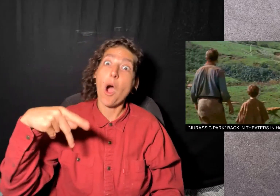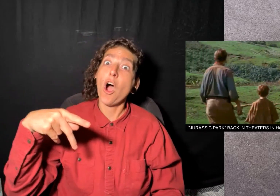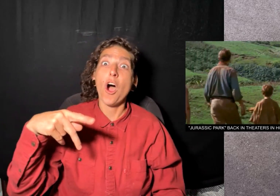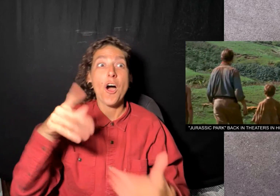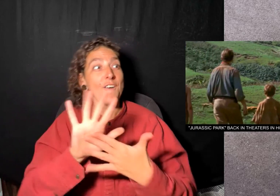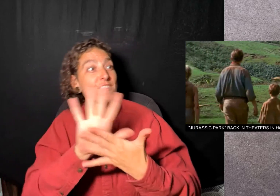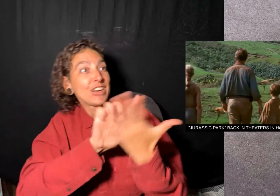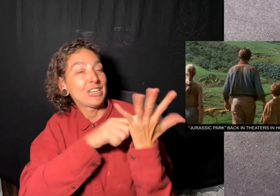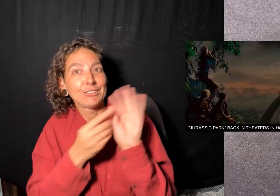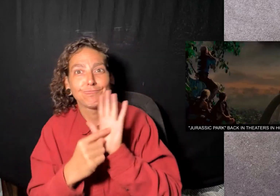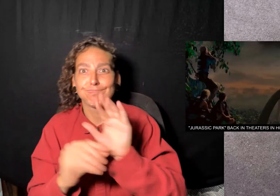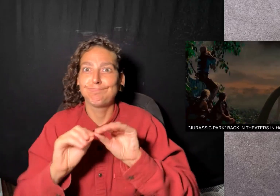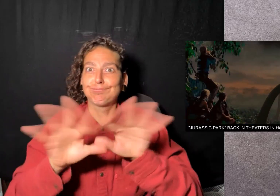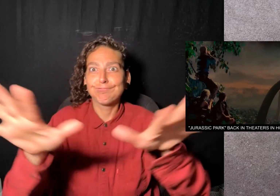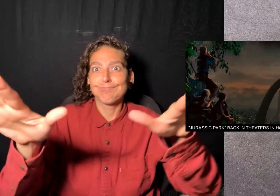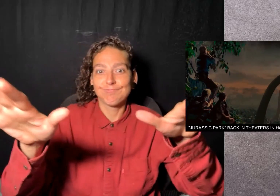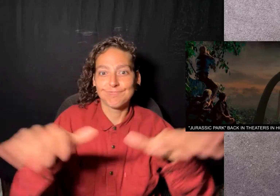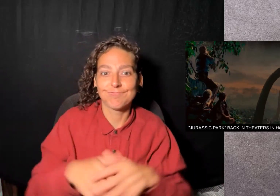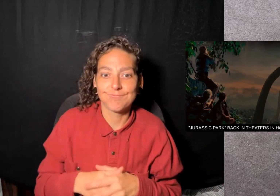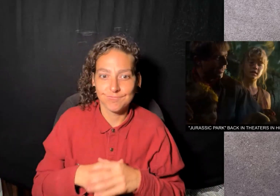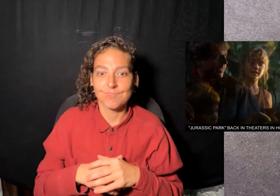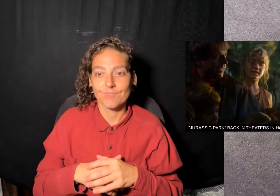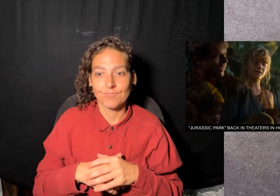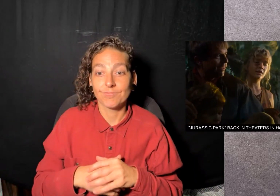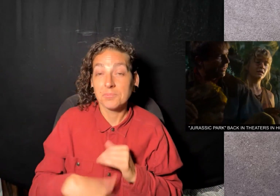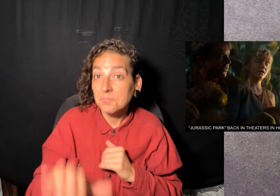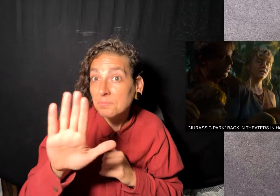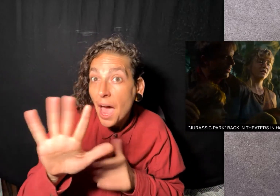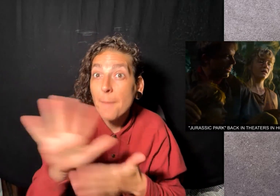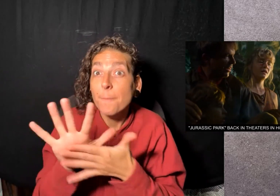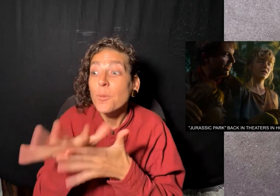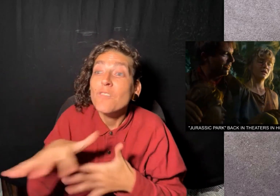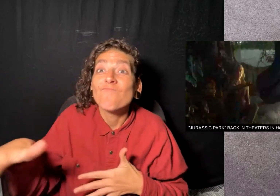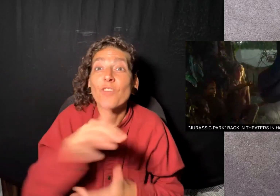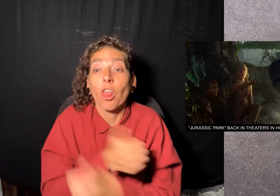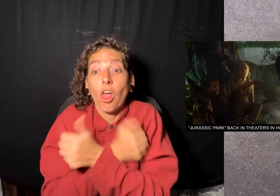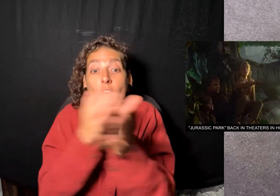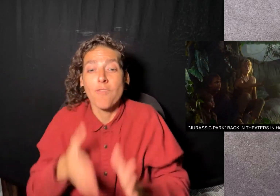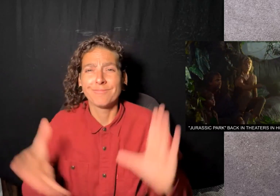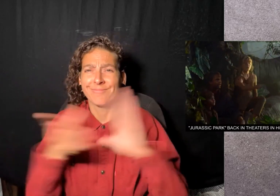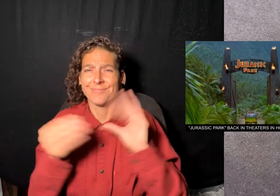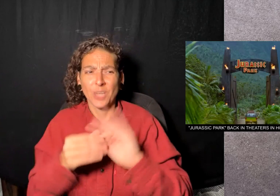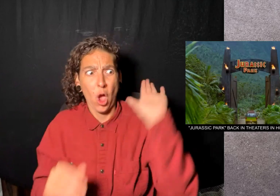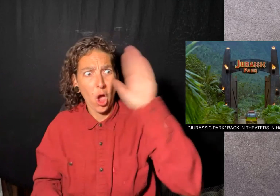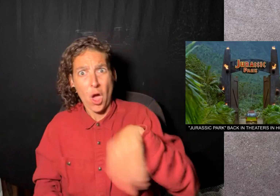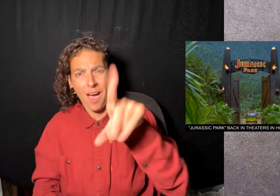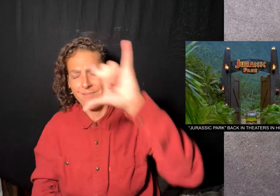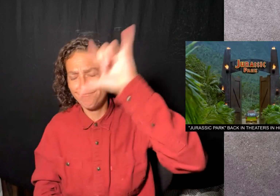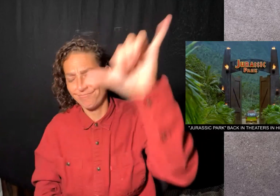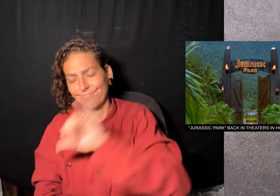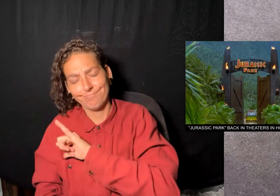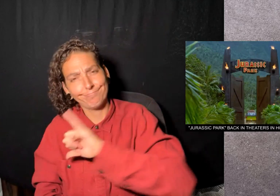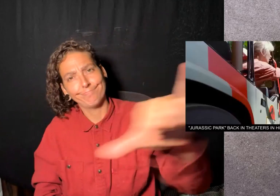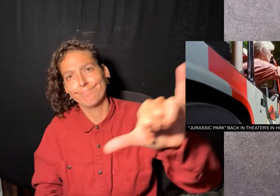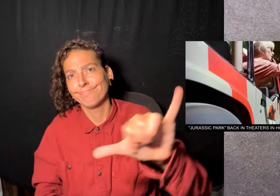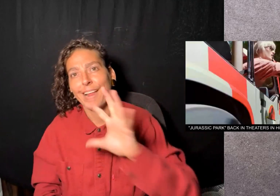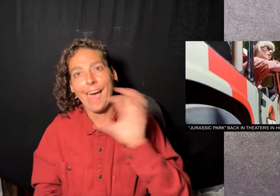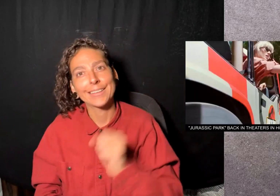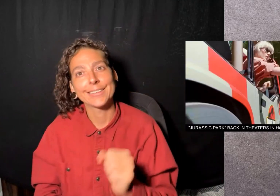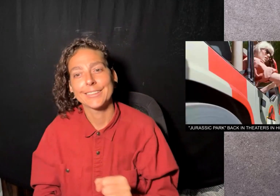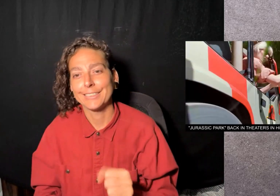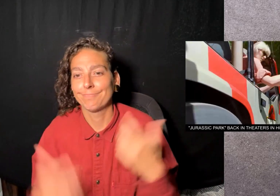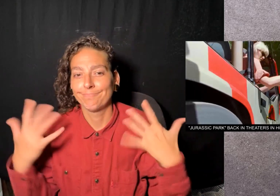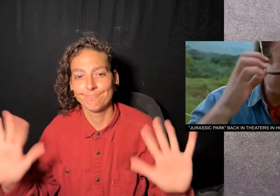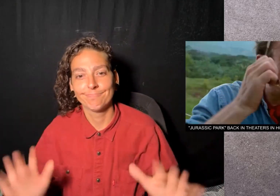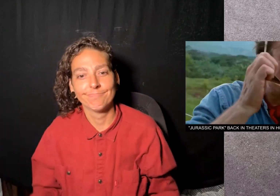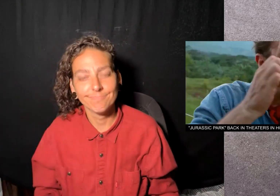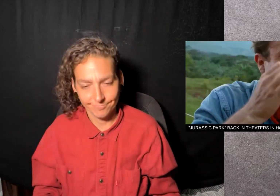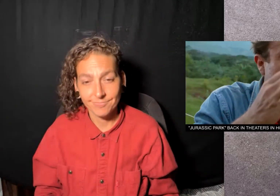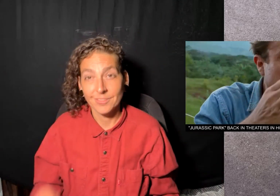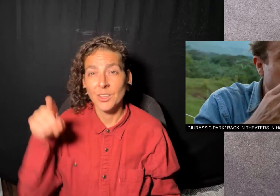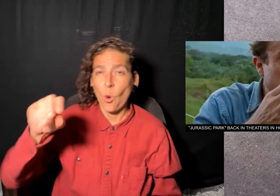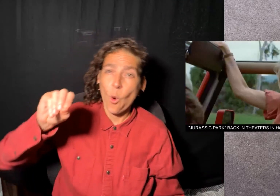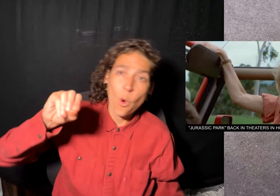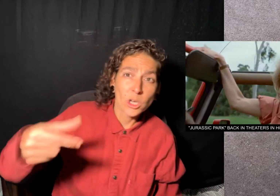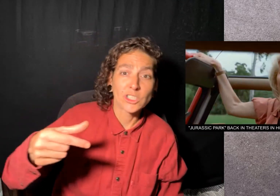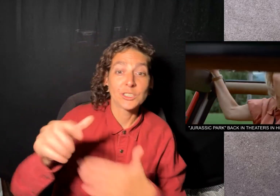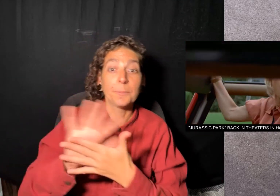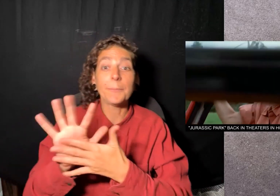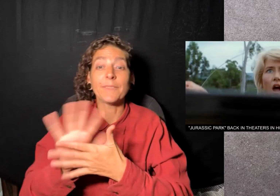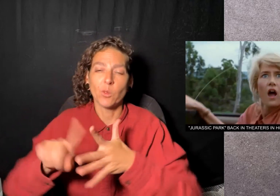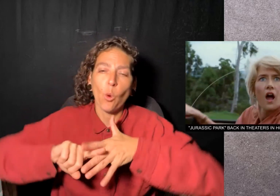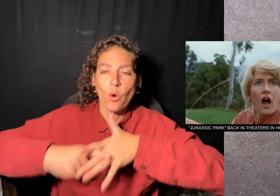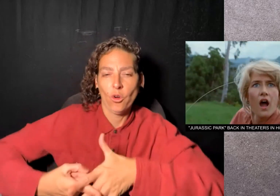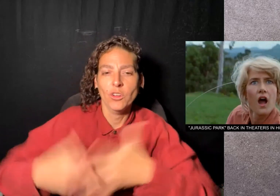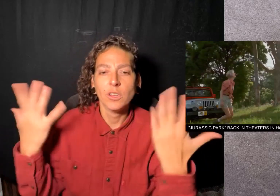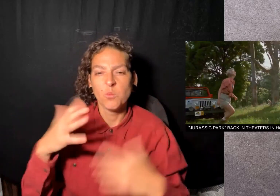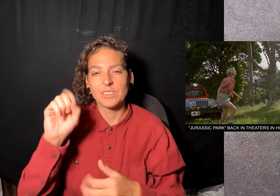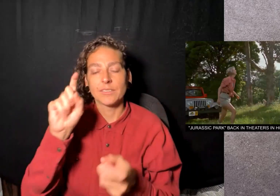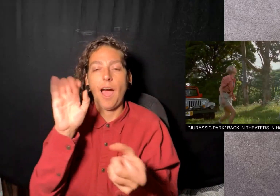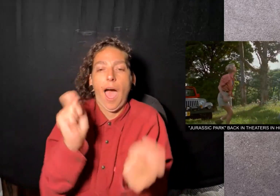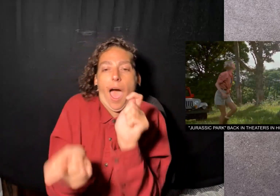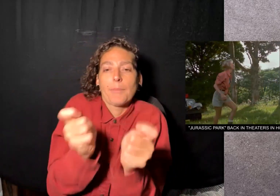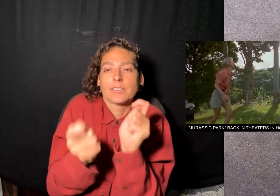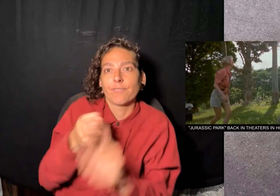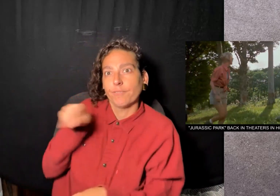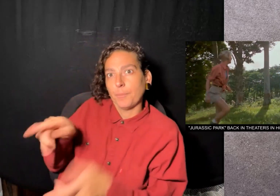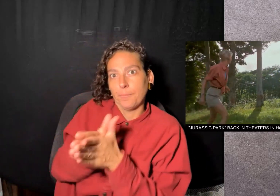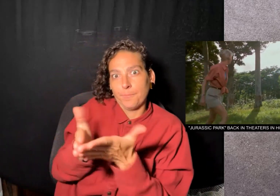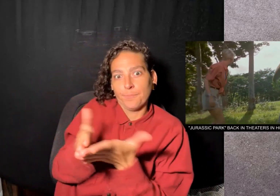debuted but movie lovers say it is a timeless classic the original movie was an adaptation